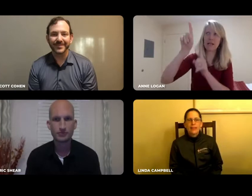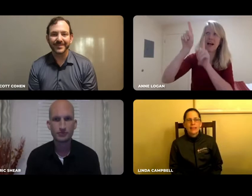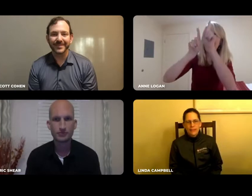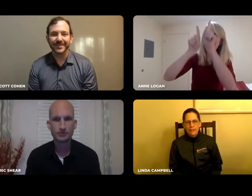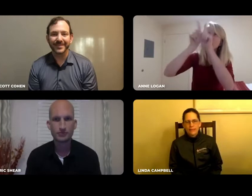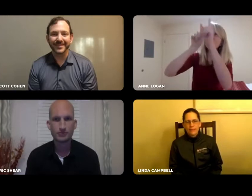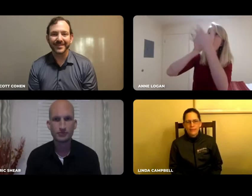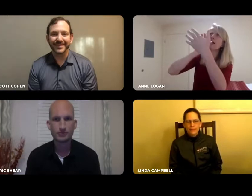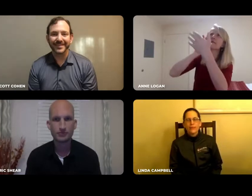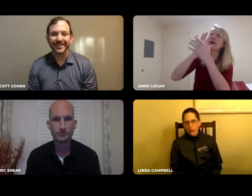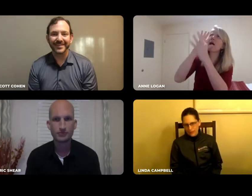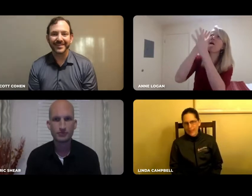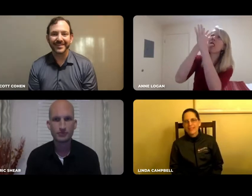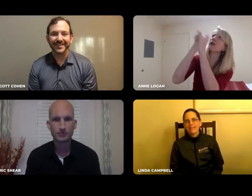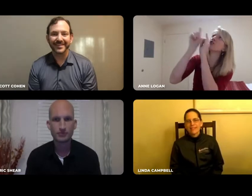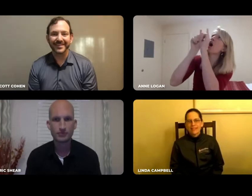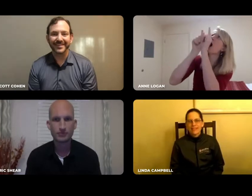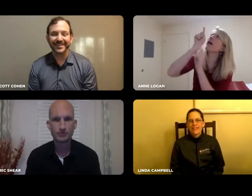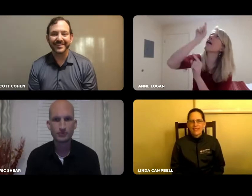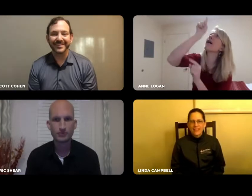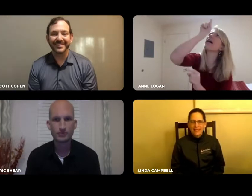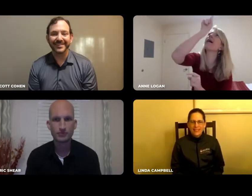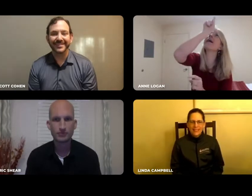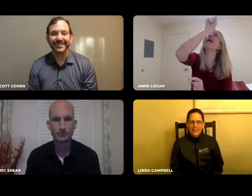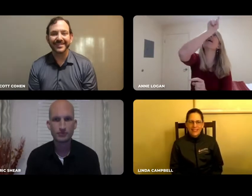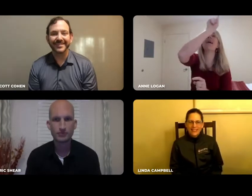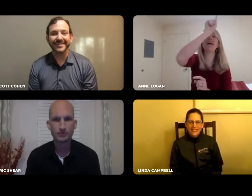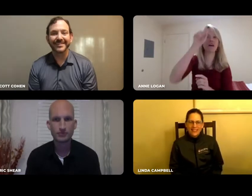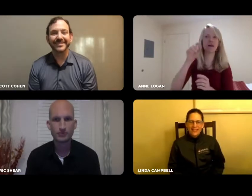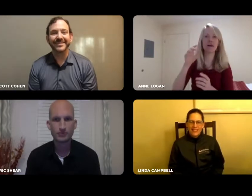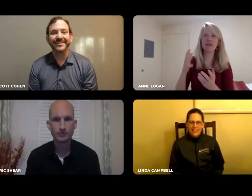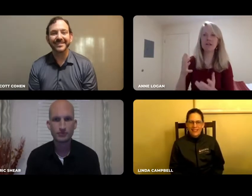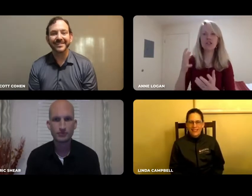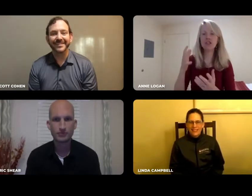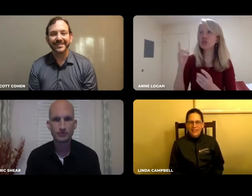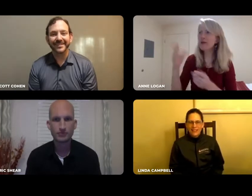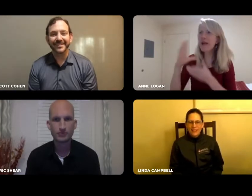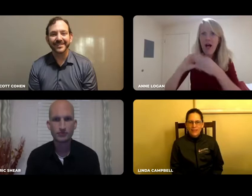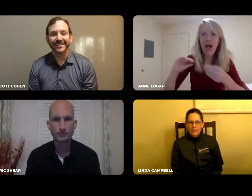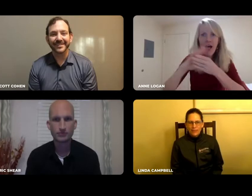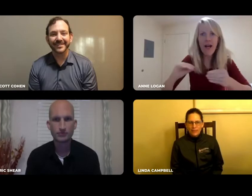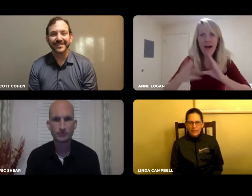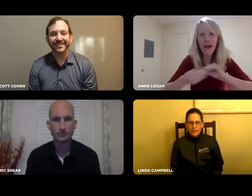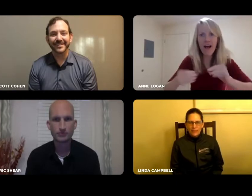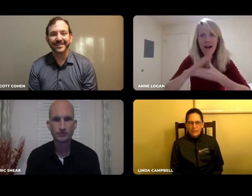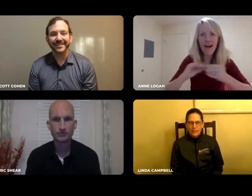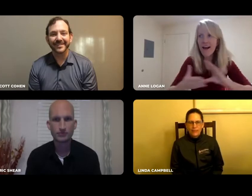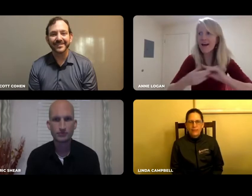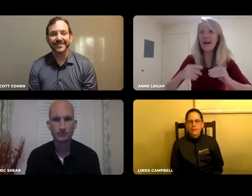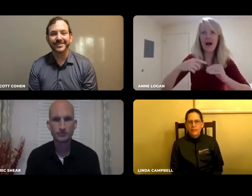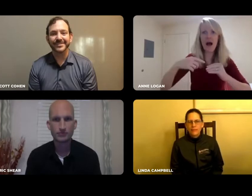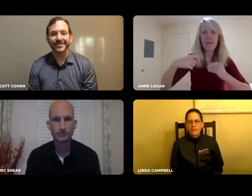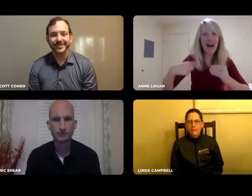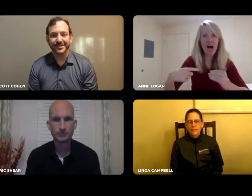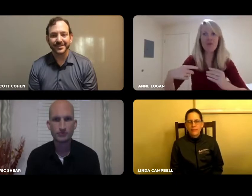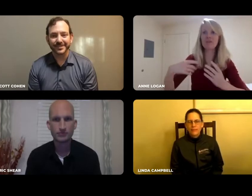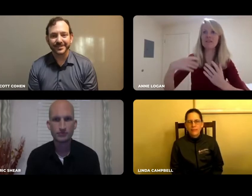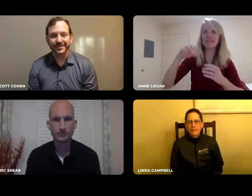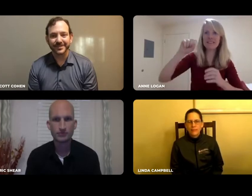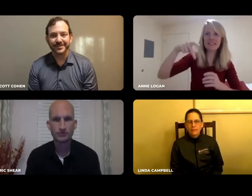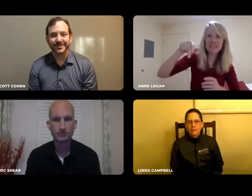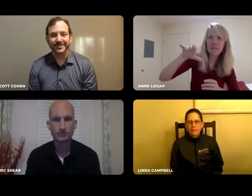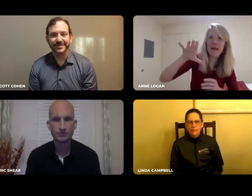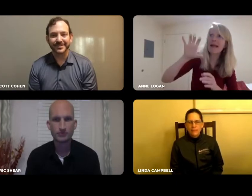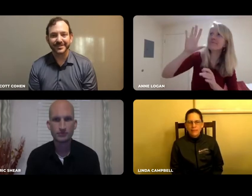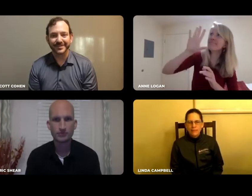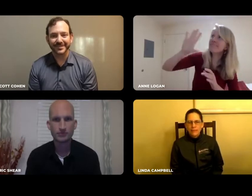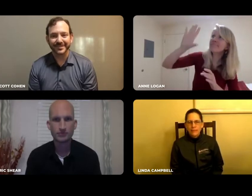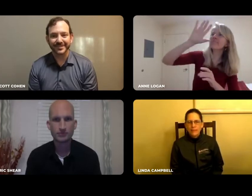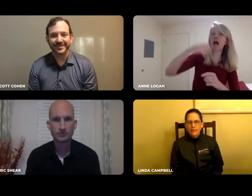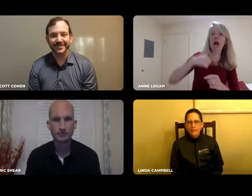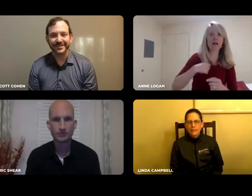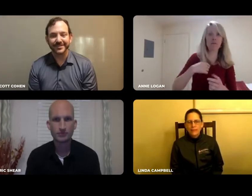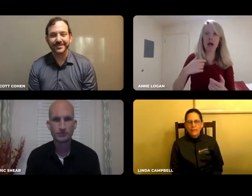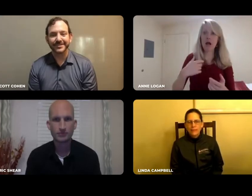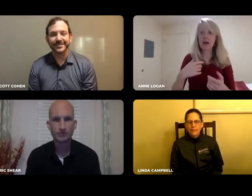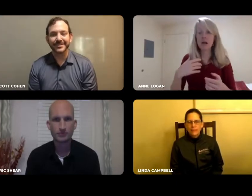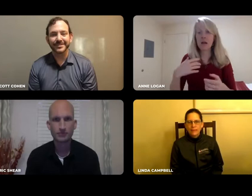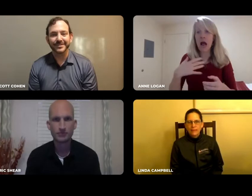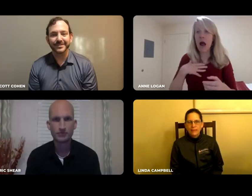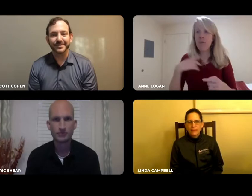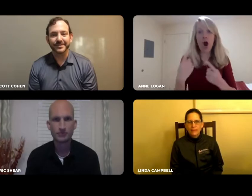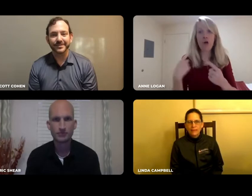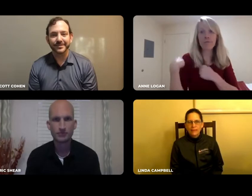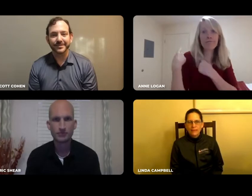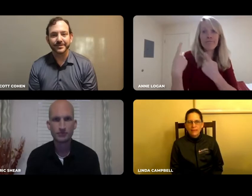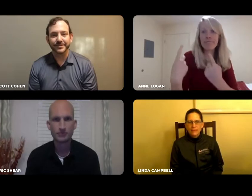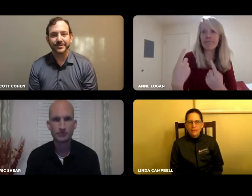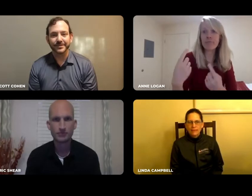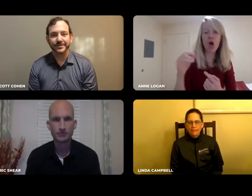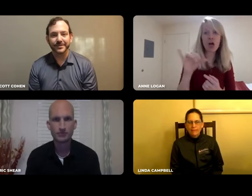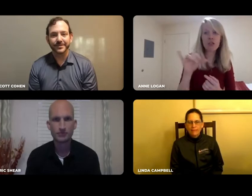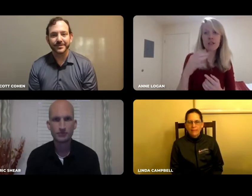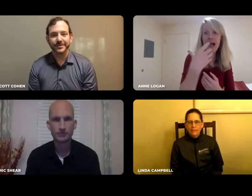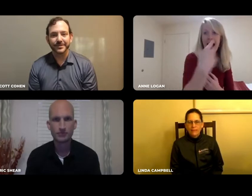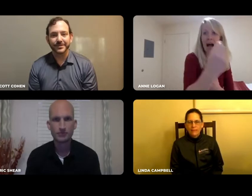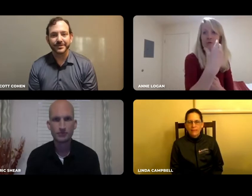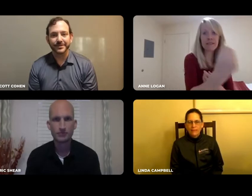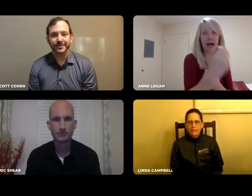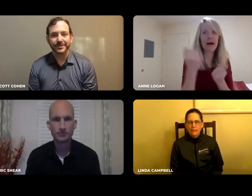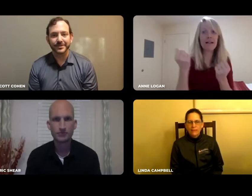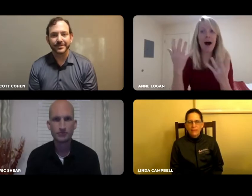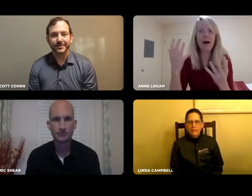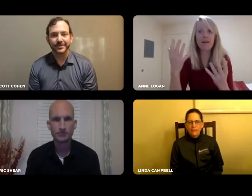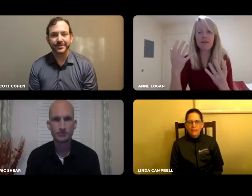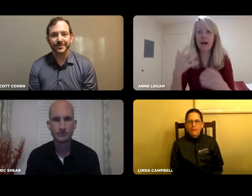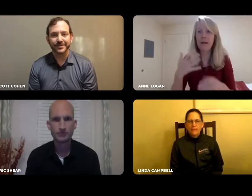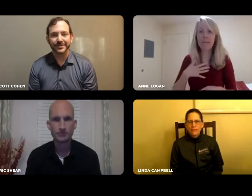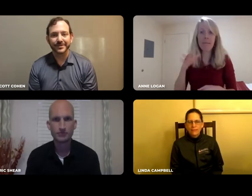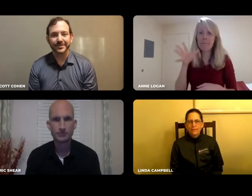She was interested in the stars and space. I was outdoors a lot as well